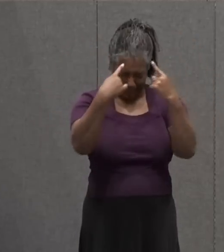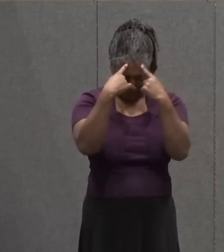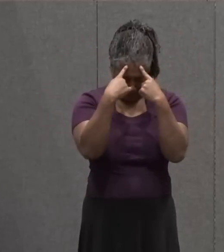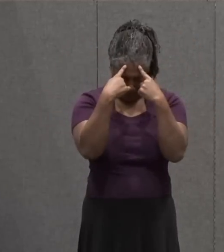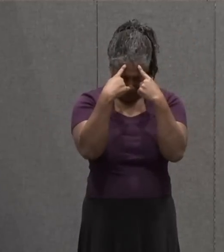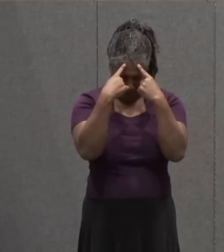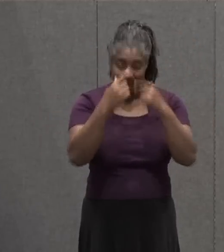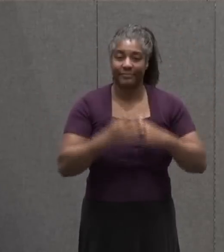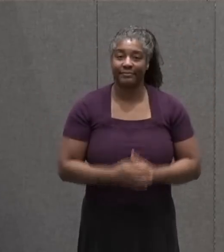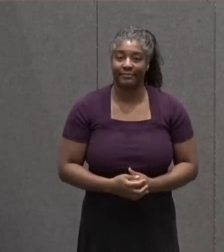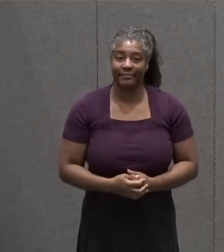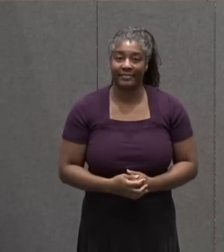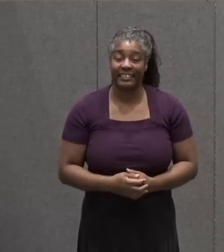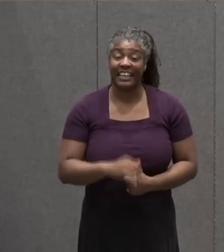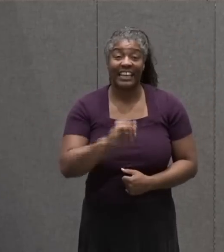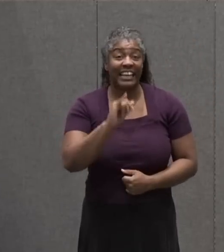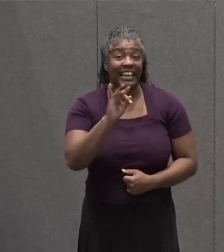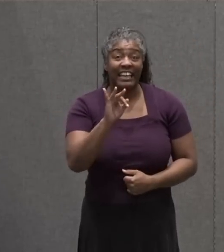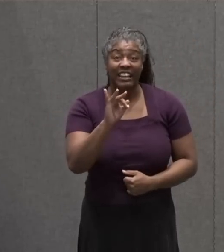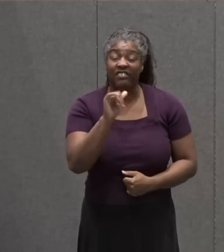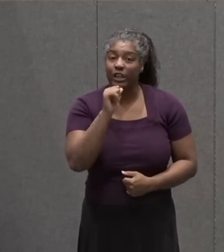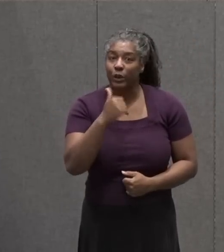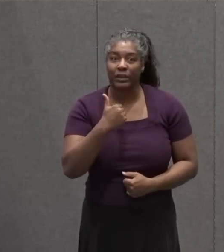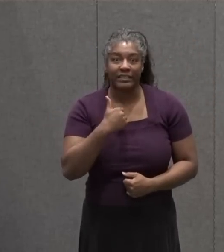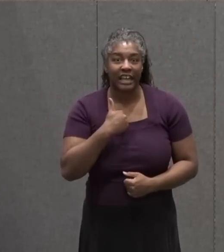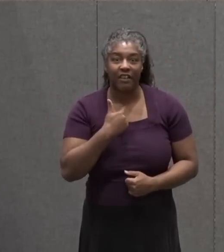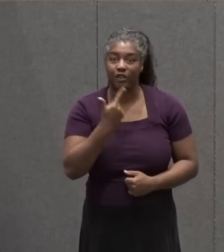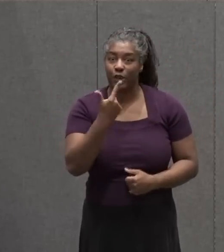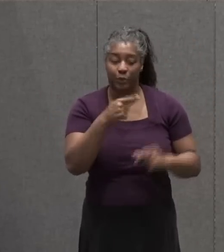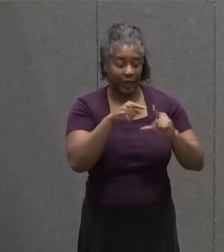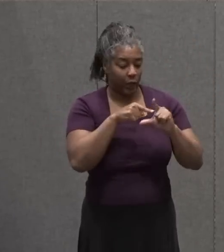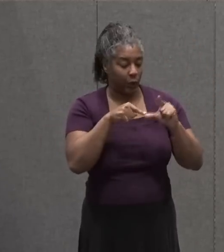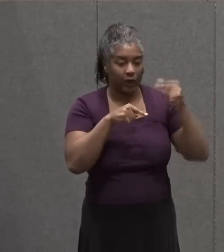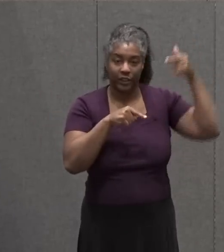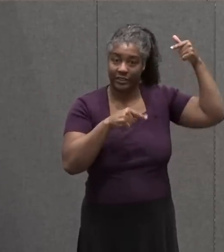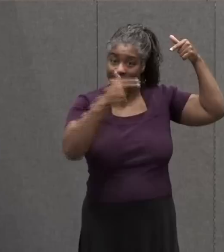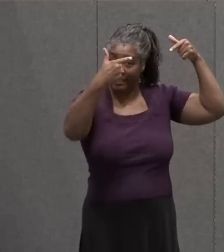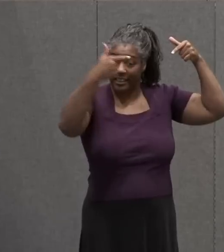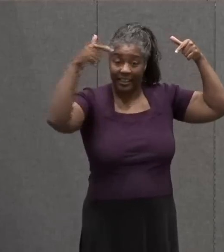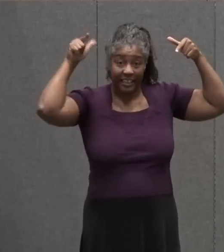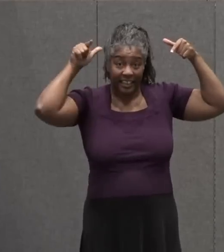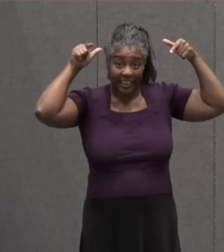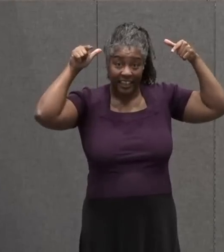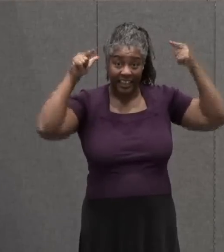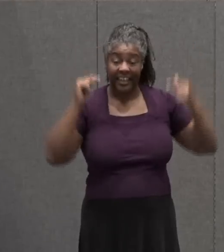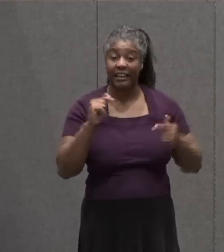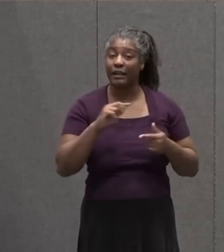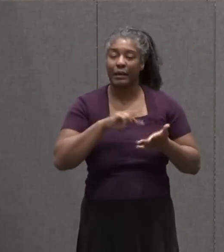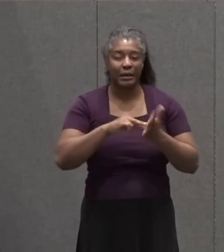if it didn't have three corners, then it wouldn't be my